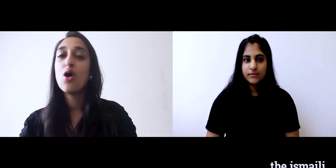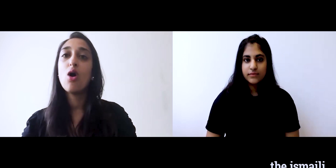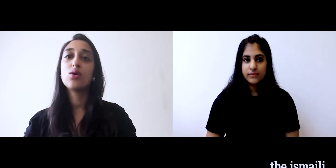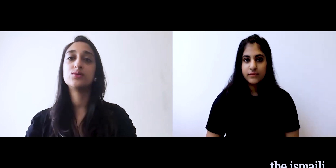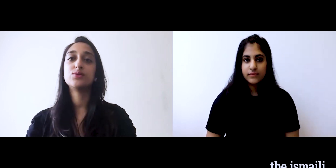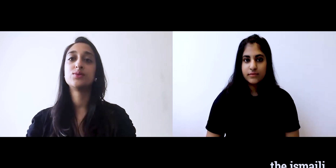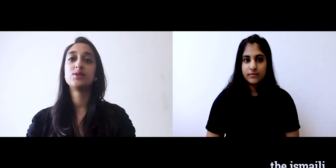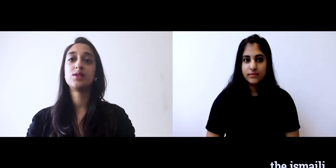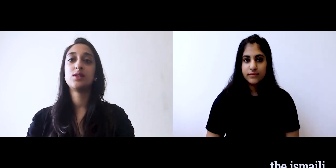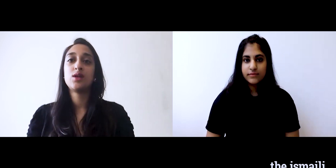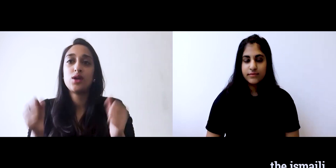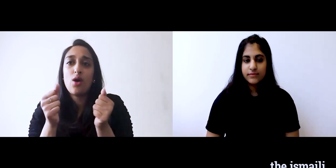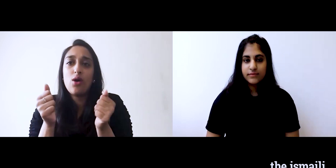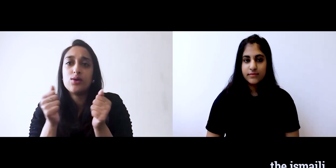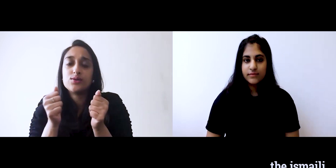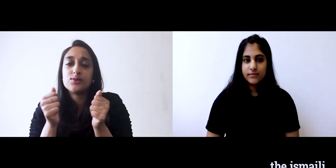Cold, cold